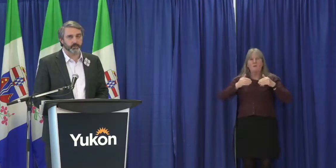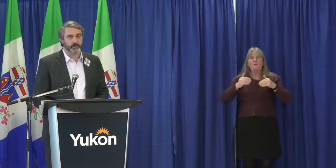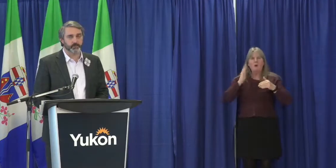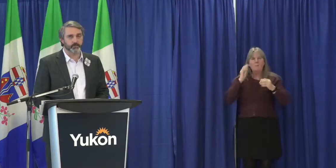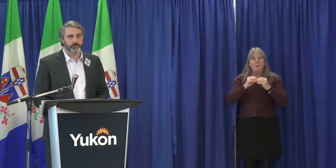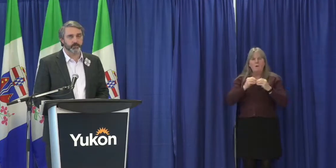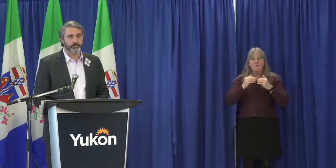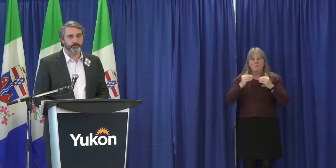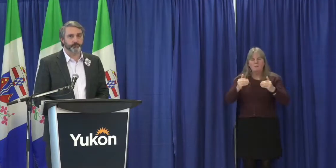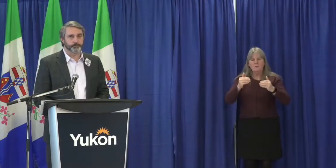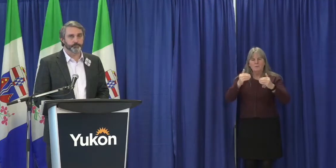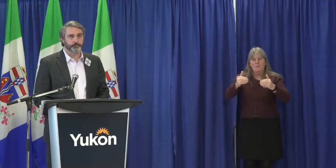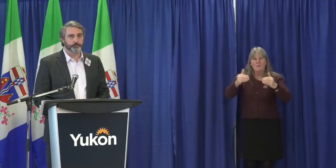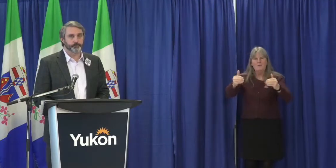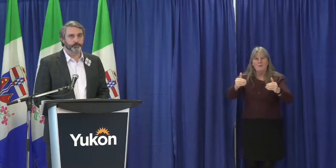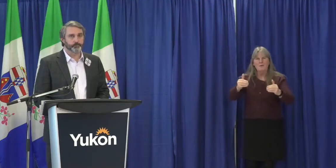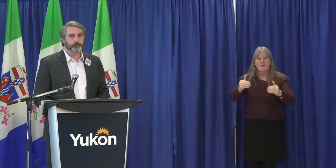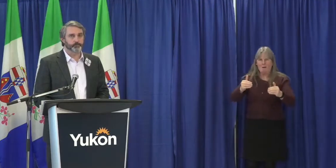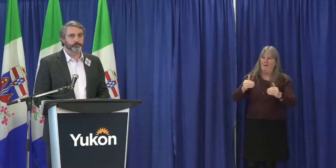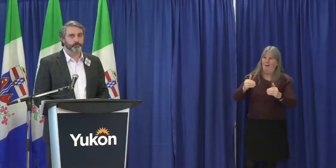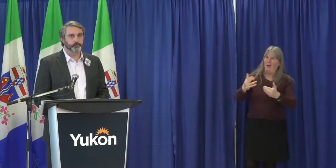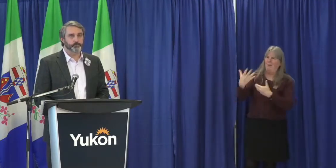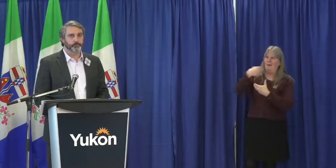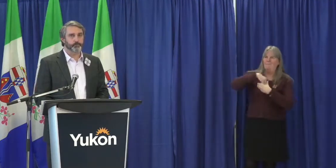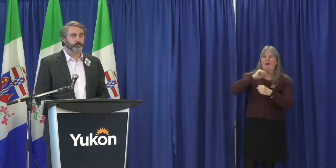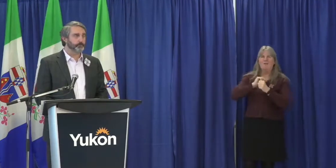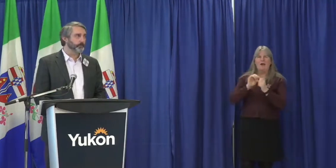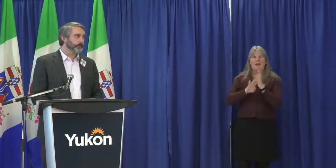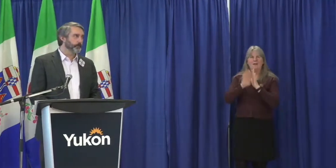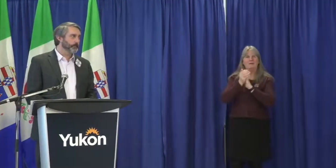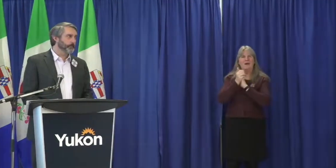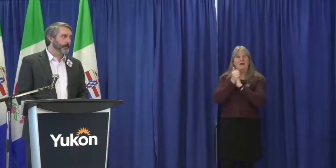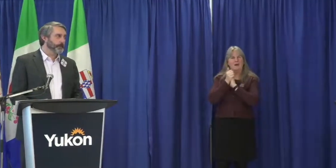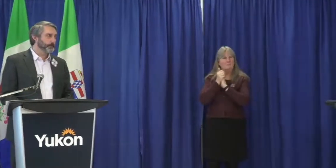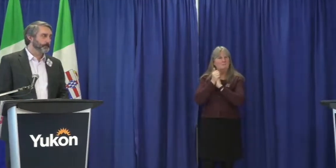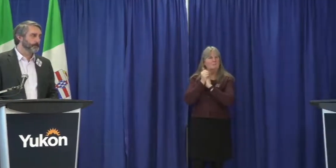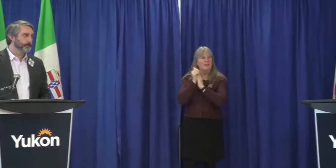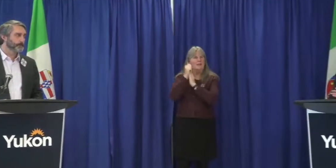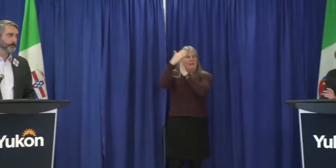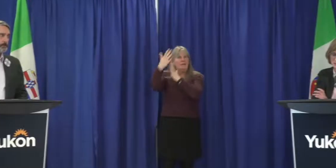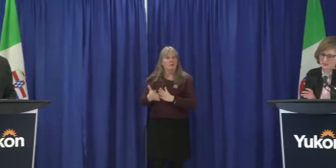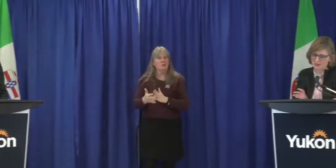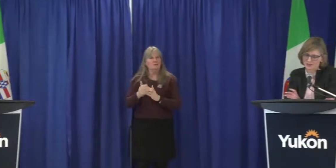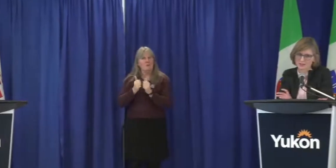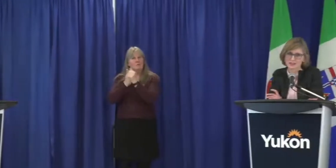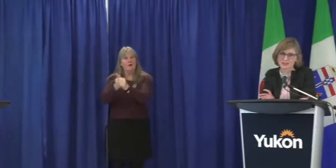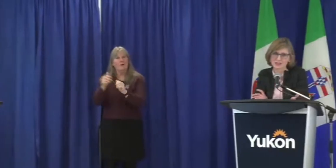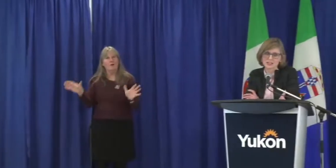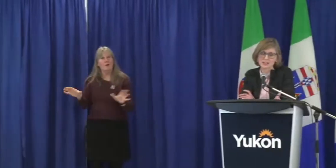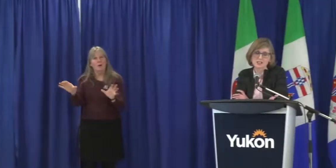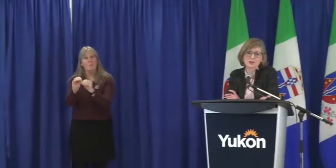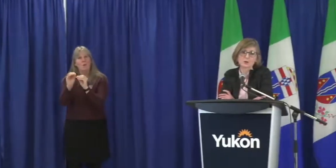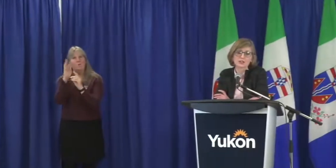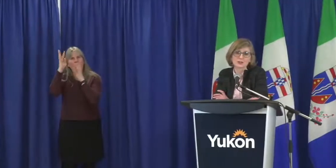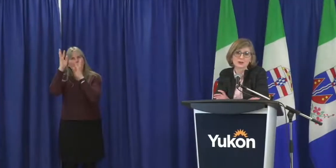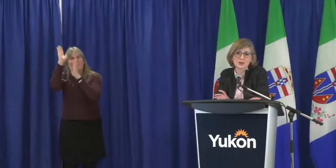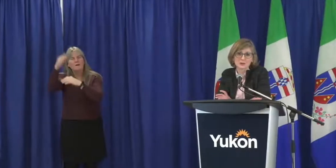many great leaders in the Yukon. I think-- thank you, Premier Silver, and I think it, it is a great question.